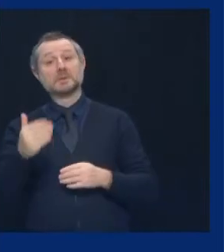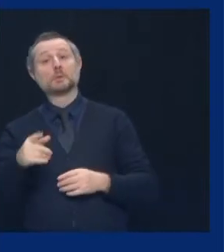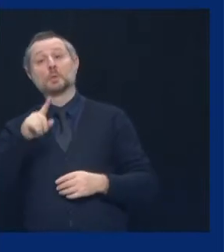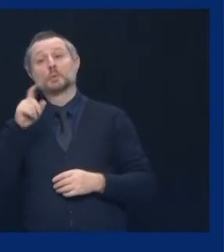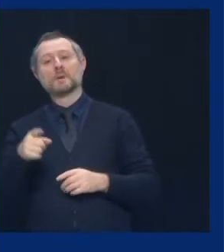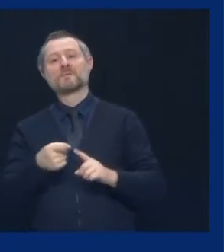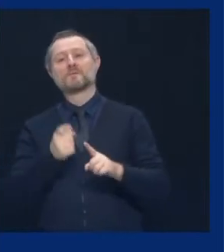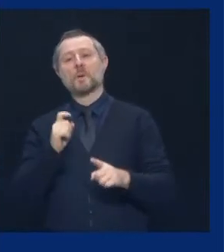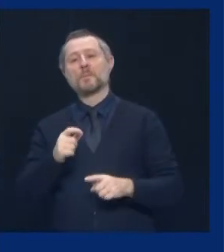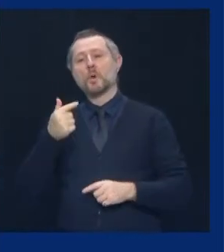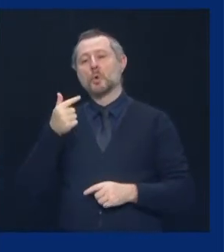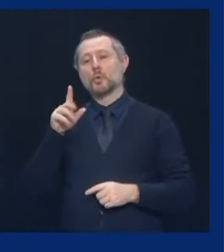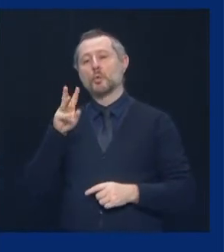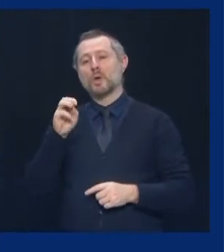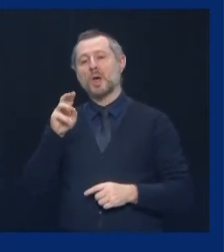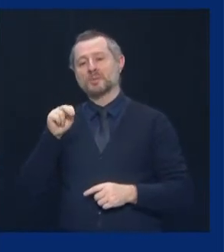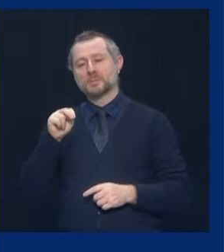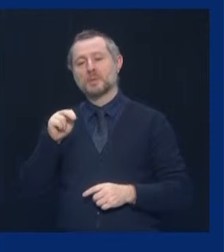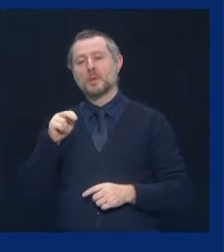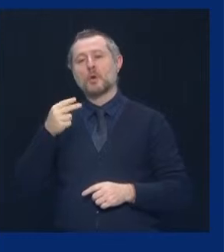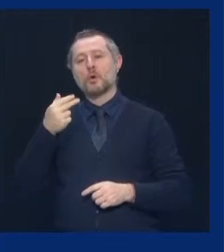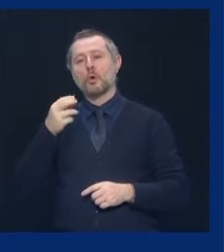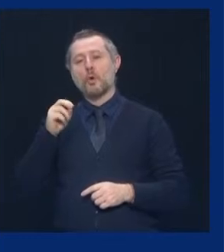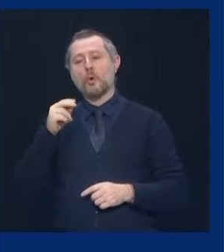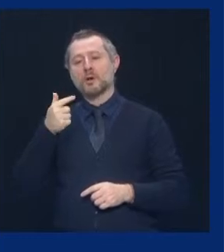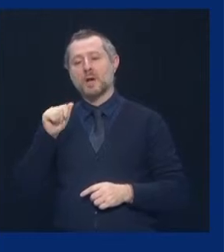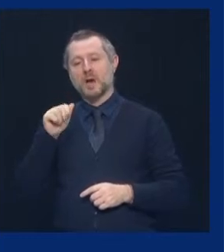AFTER SUNDAY. NEXT QUESTION, OPERATOR.